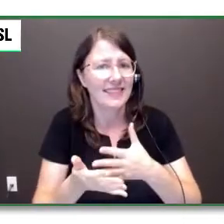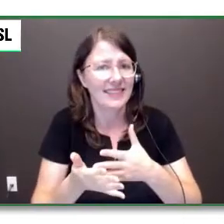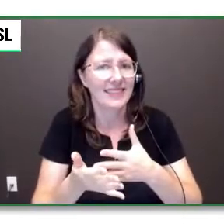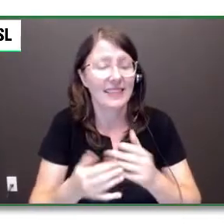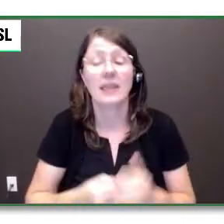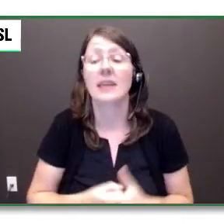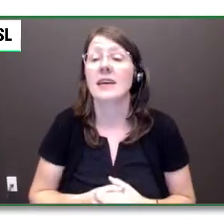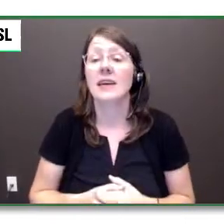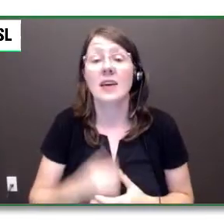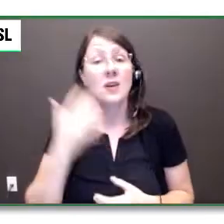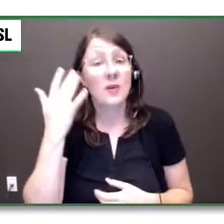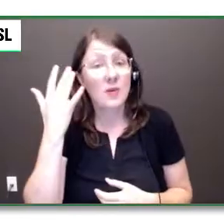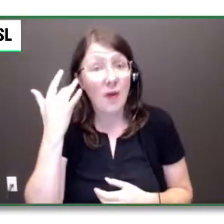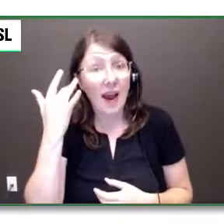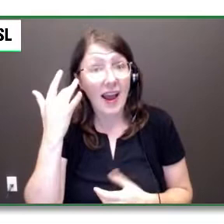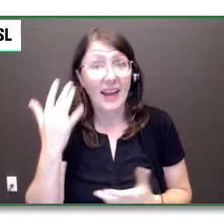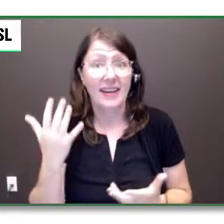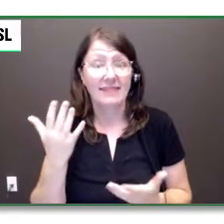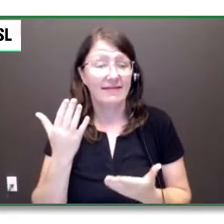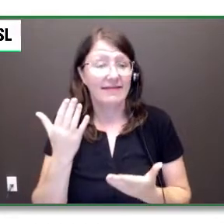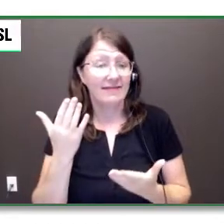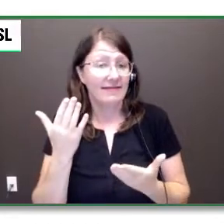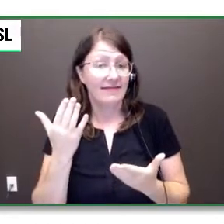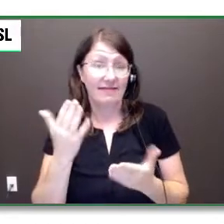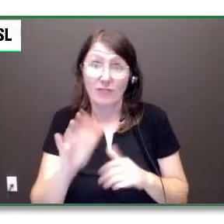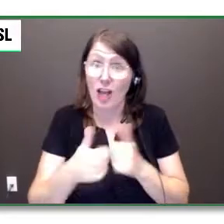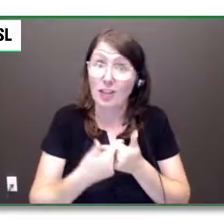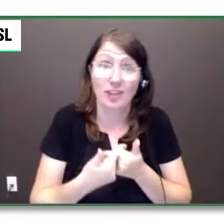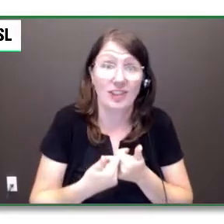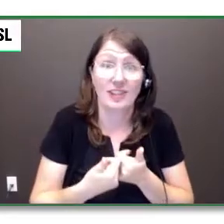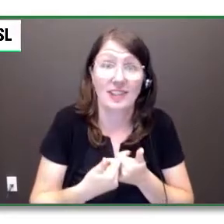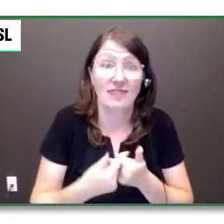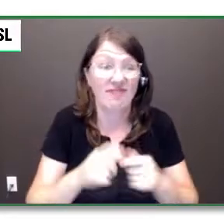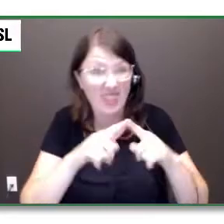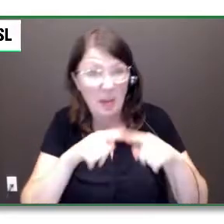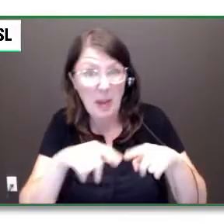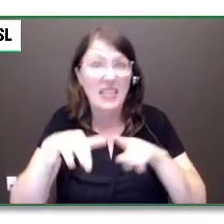those environments and those services and if we can guide them with here's